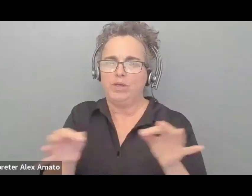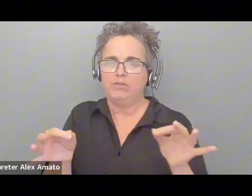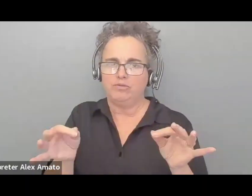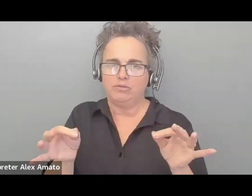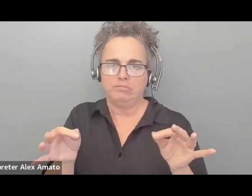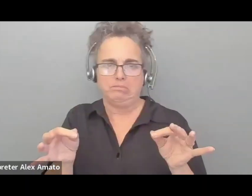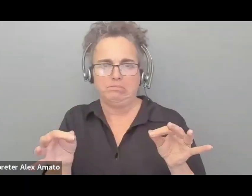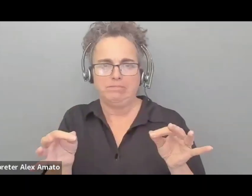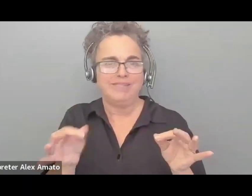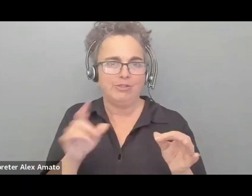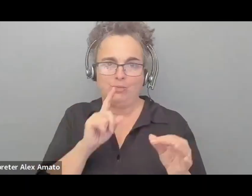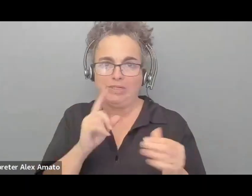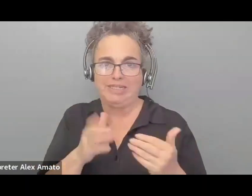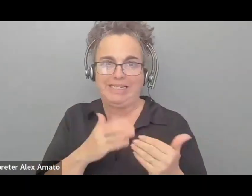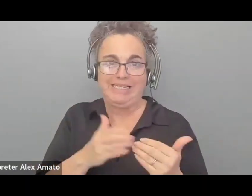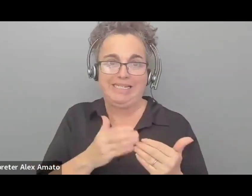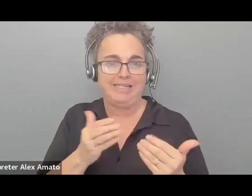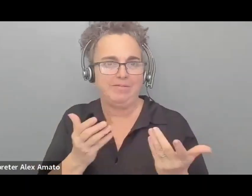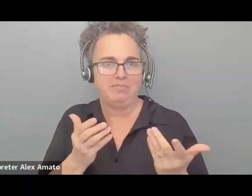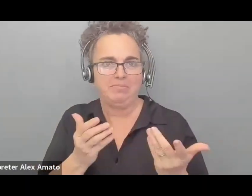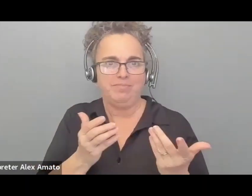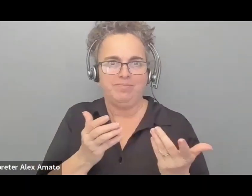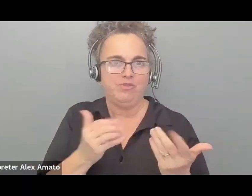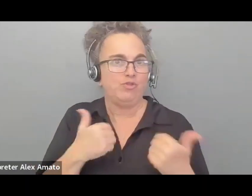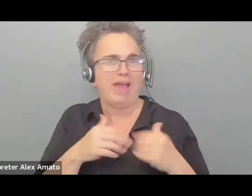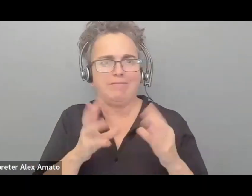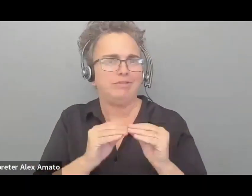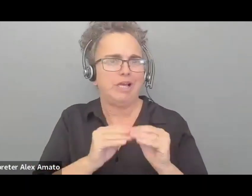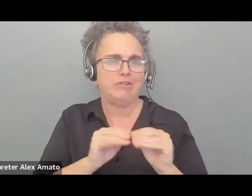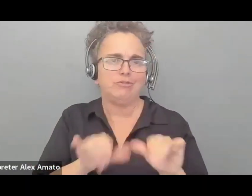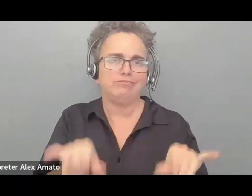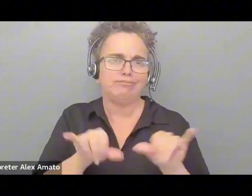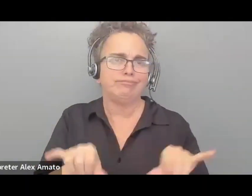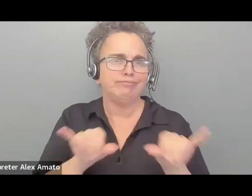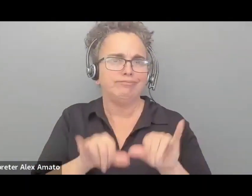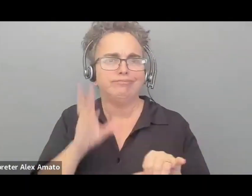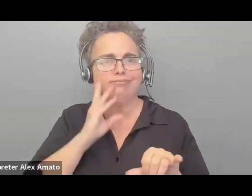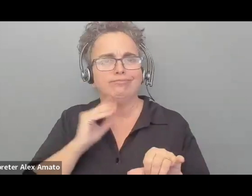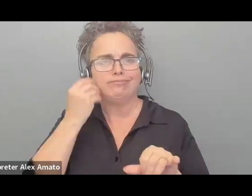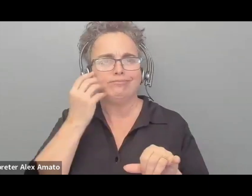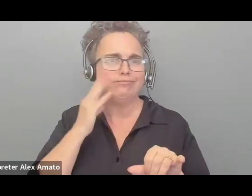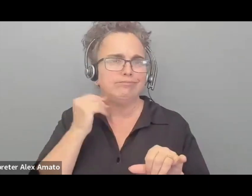to like have these sessions with people, right? I think that's something that people I said tend to get hooked up on, but